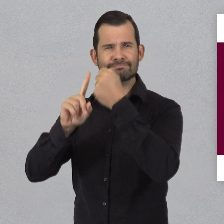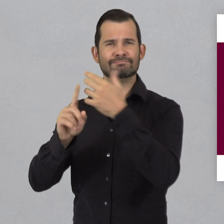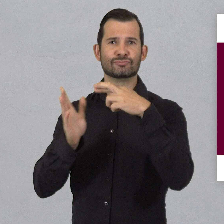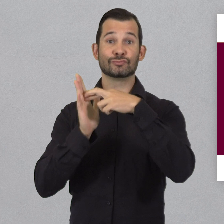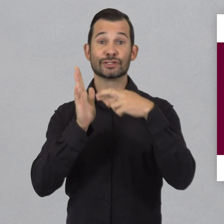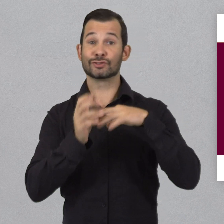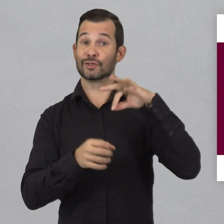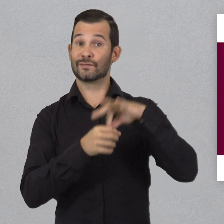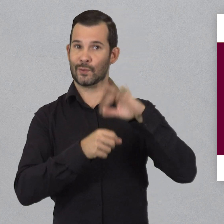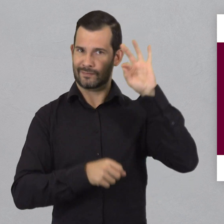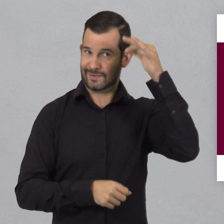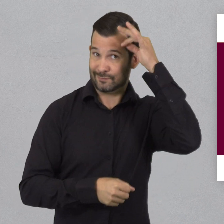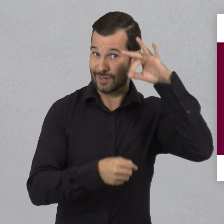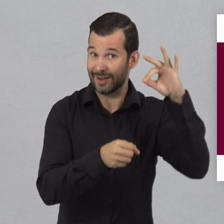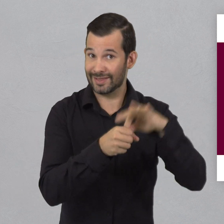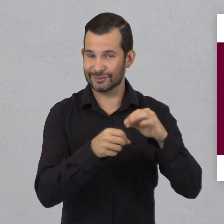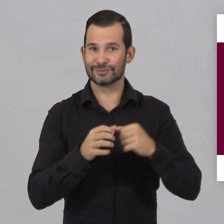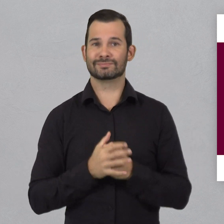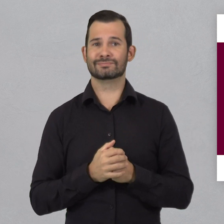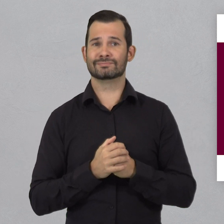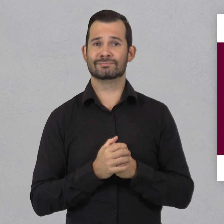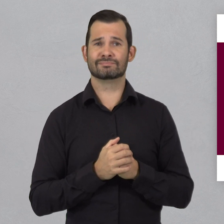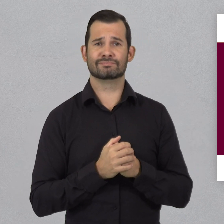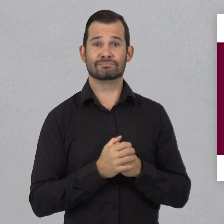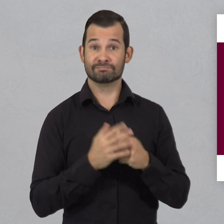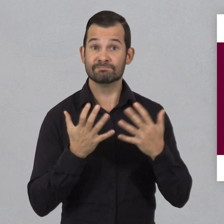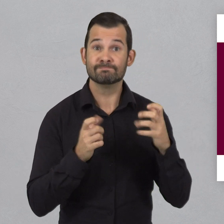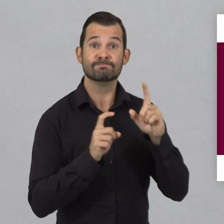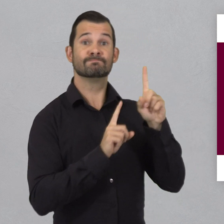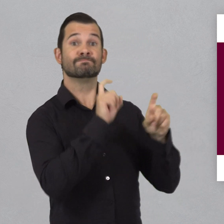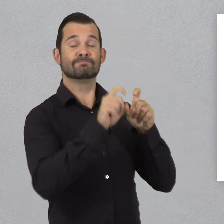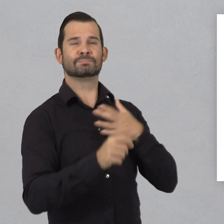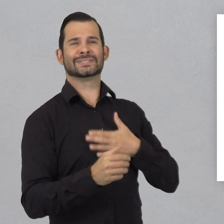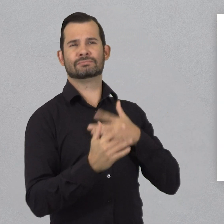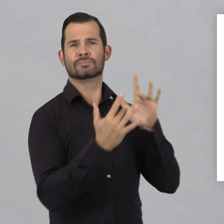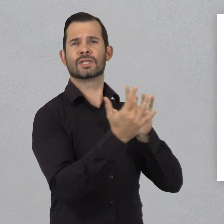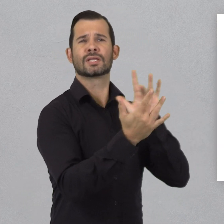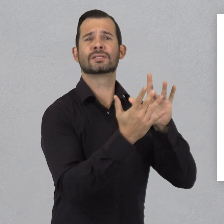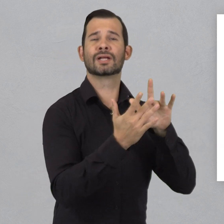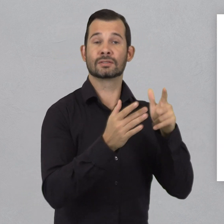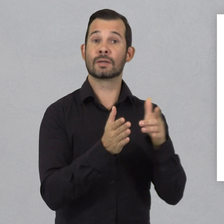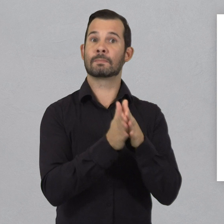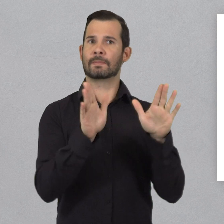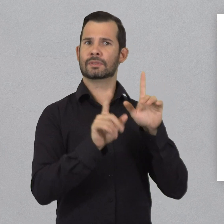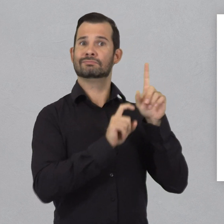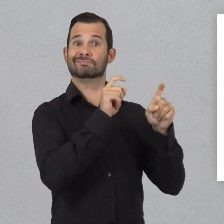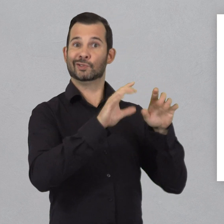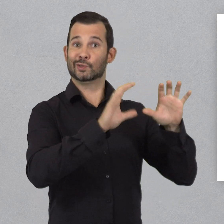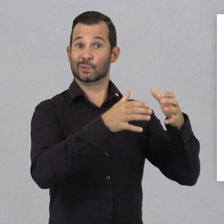and Voting in a Federal Election For enquiries, please contact: